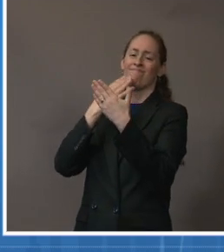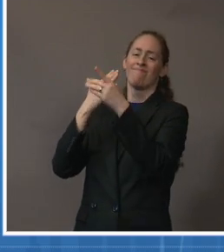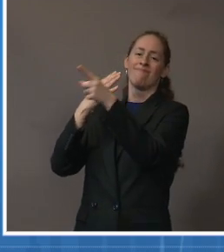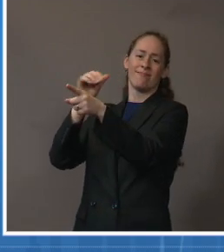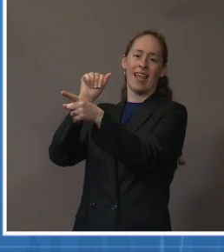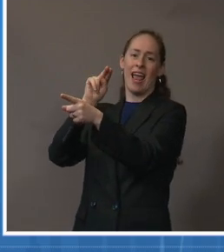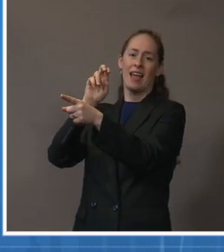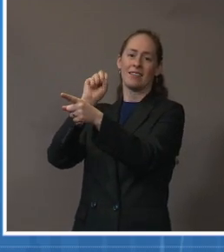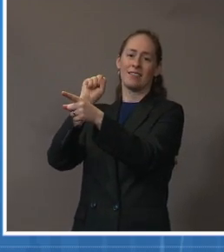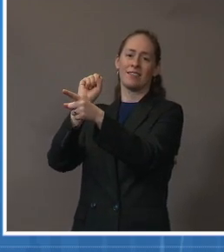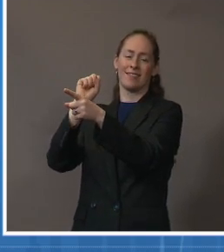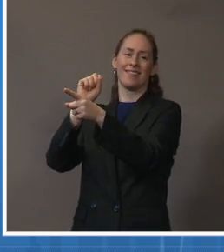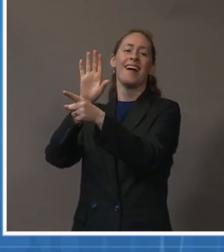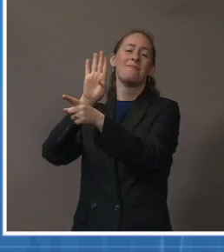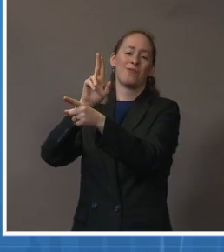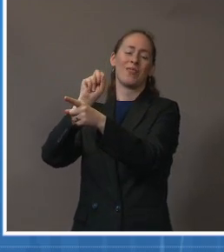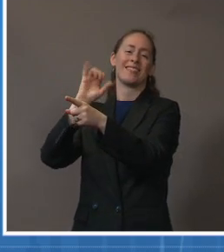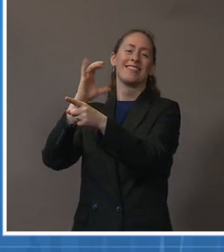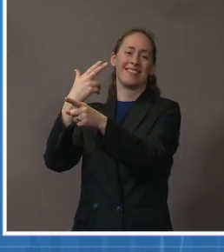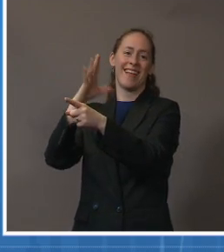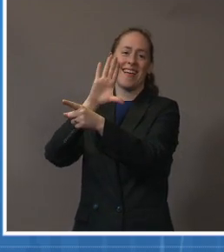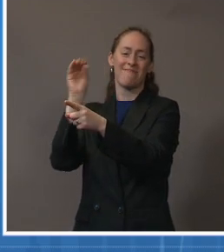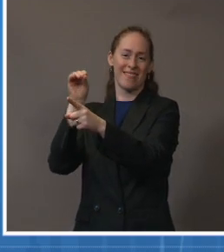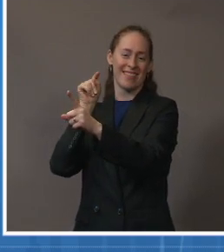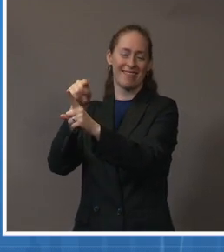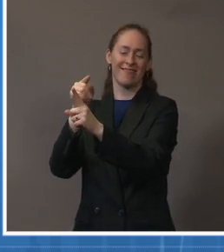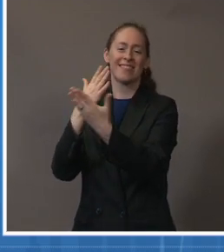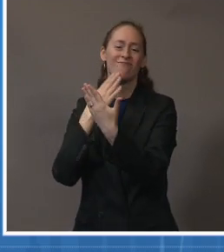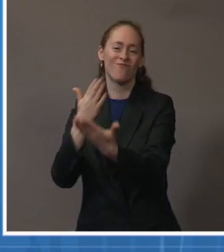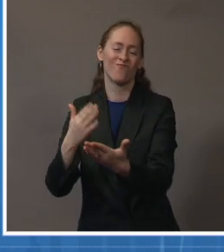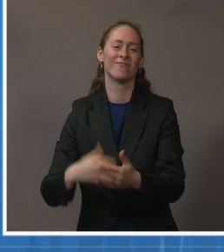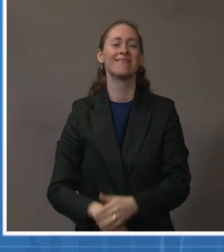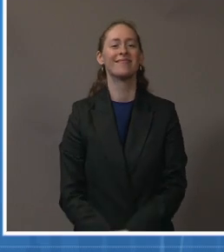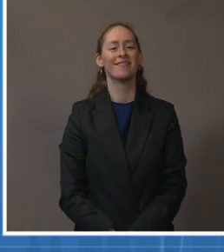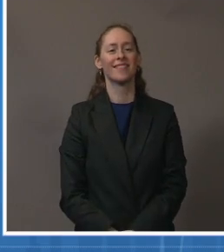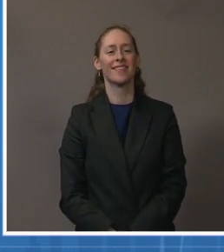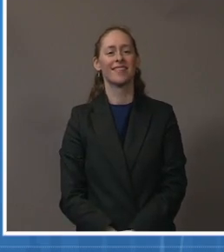And the Vice President is leading a "We Can Do This" national vaccination tour.